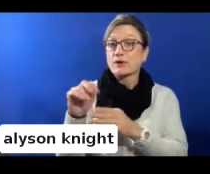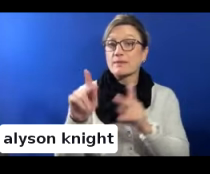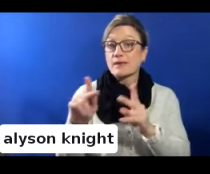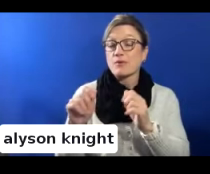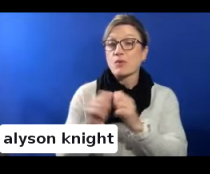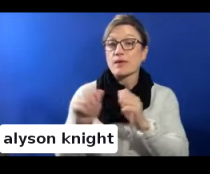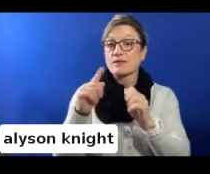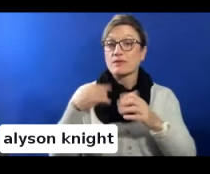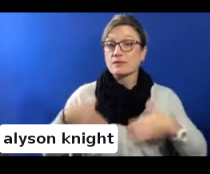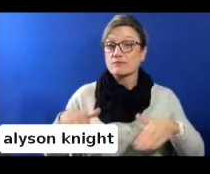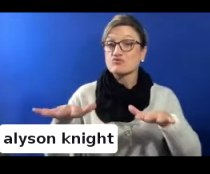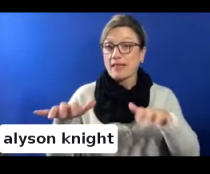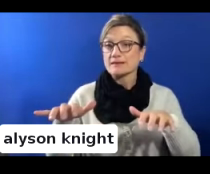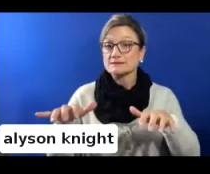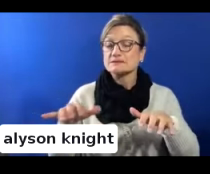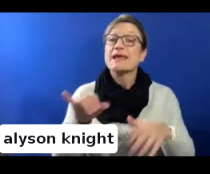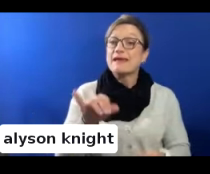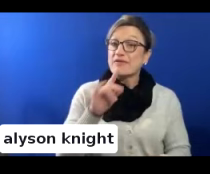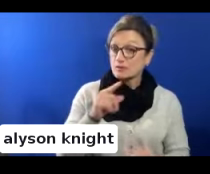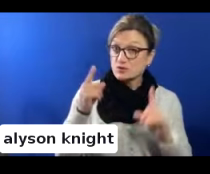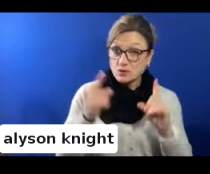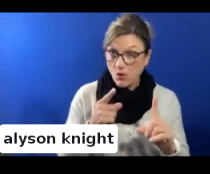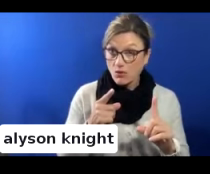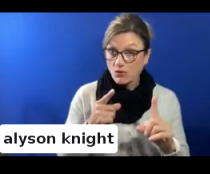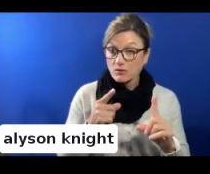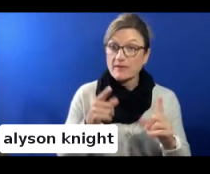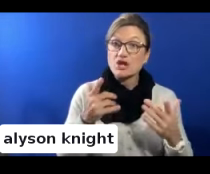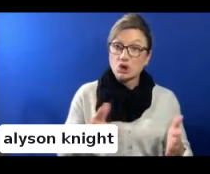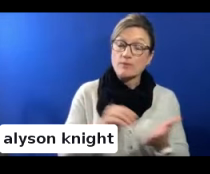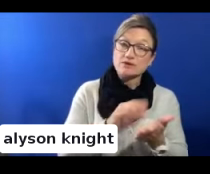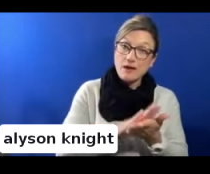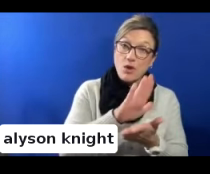If that was your goal that was identified on the proposal, then